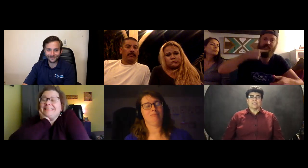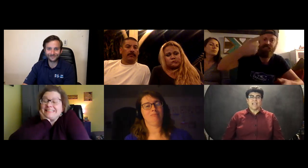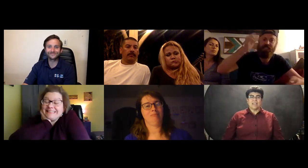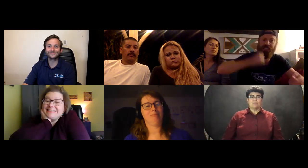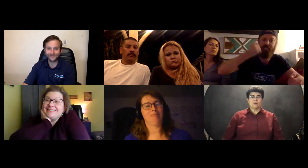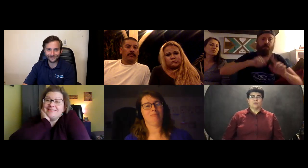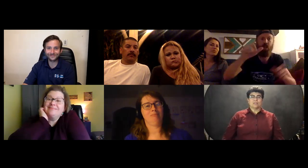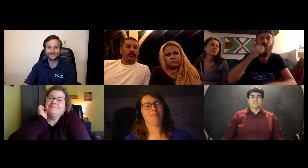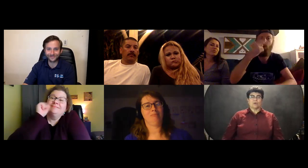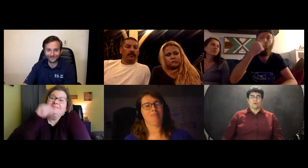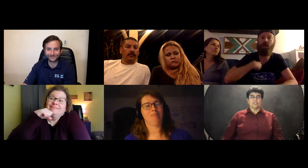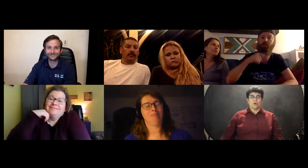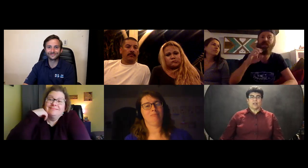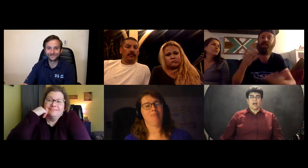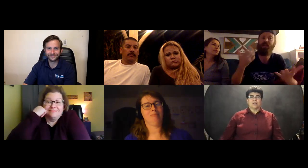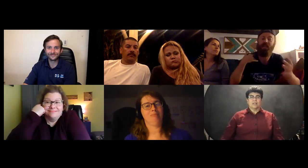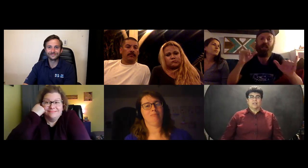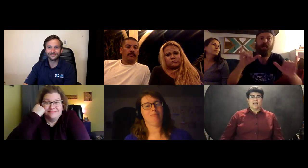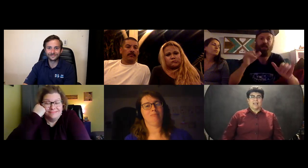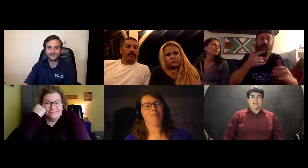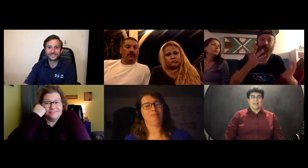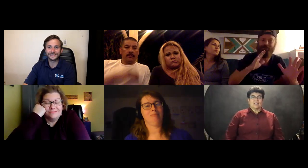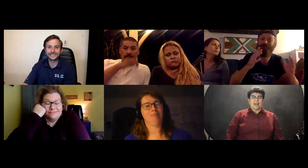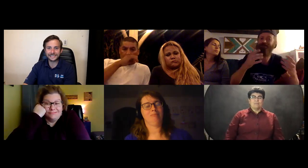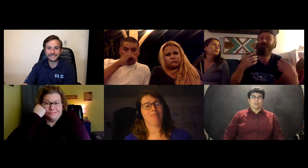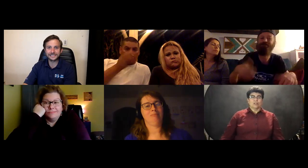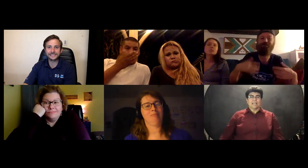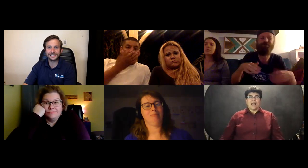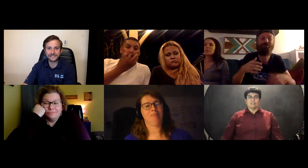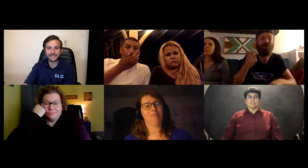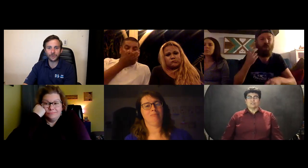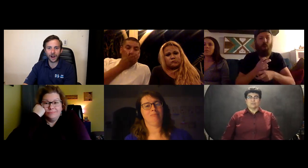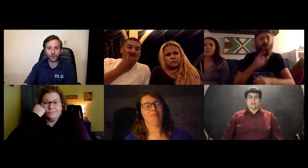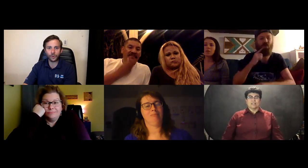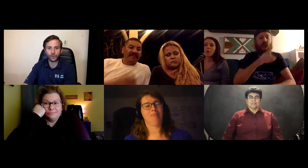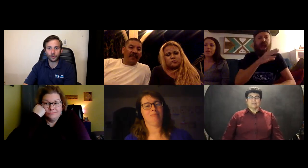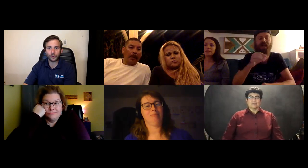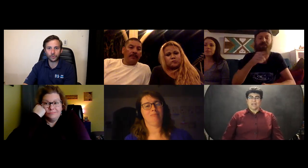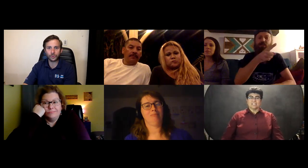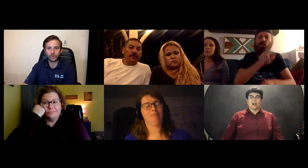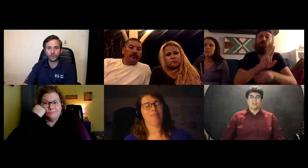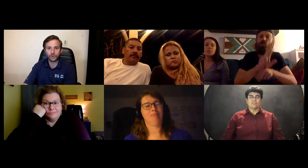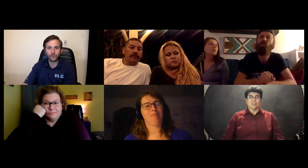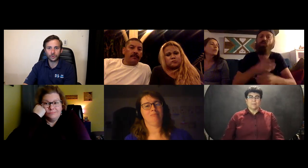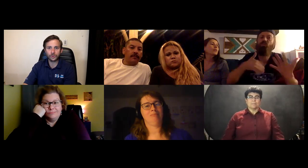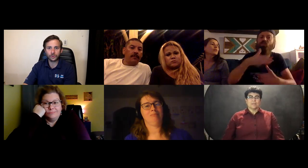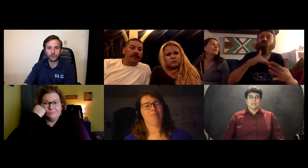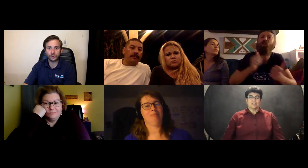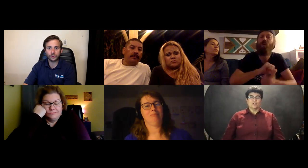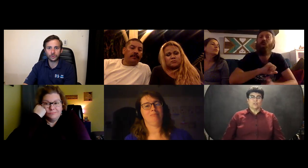table they say what's going on and i'm learning how to